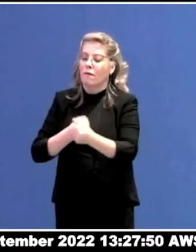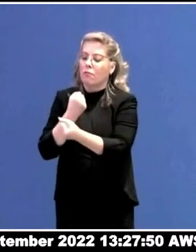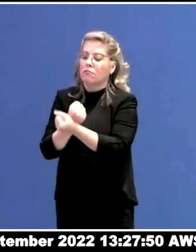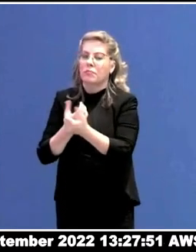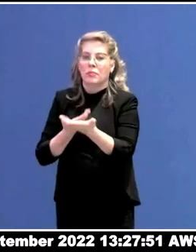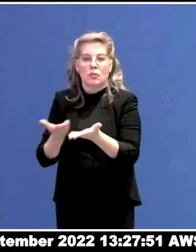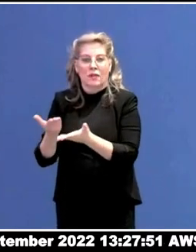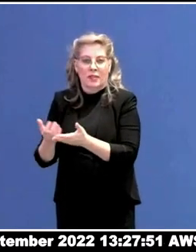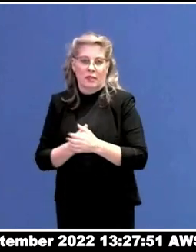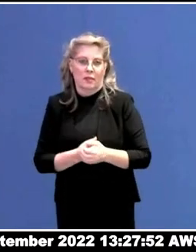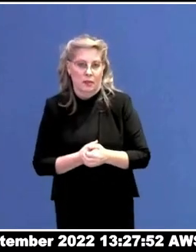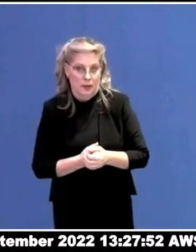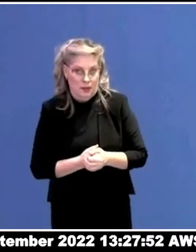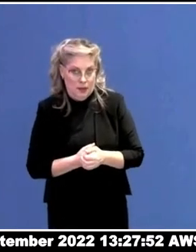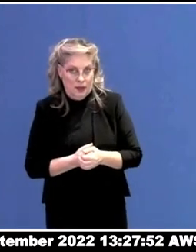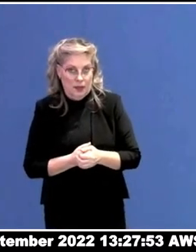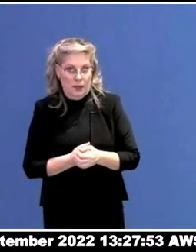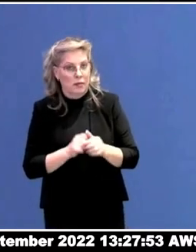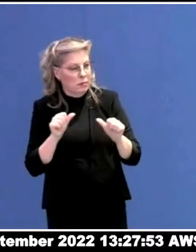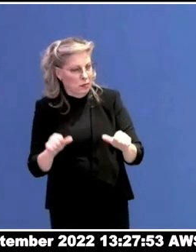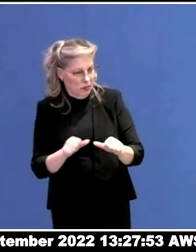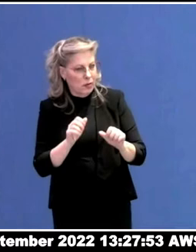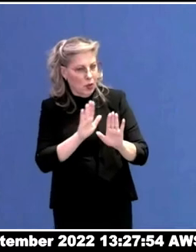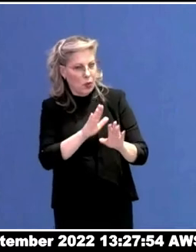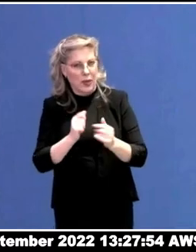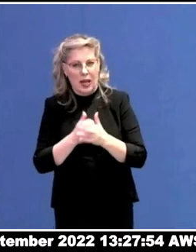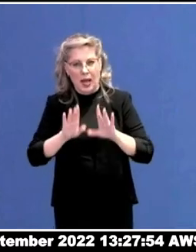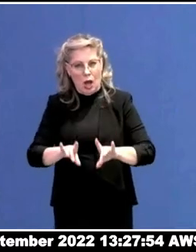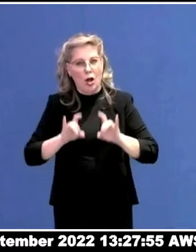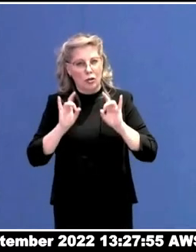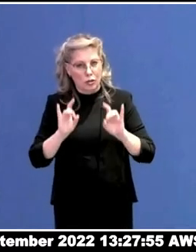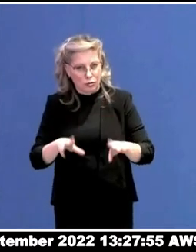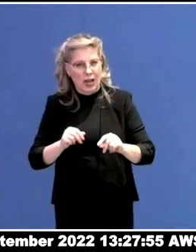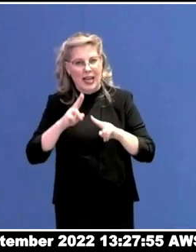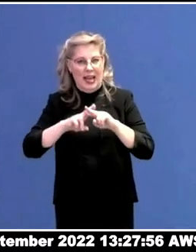a federation, in recent times when the national government has imposed some scheme,